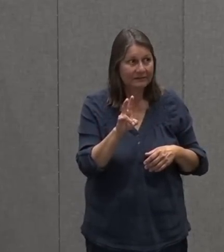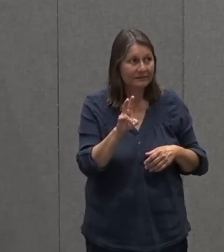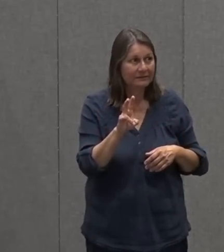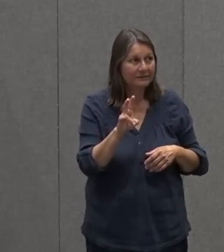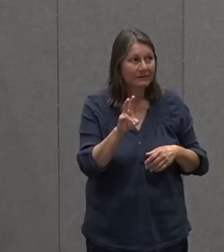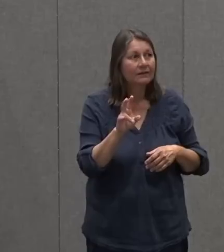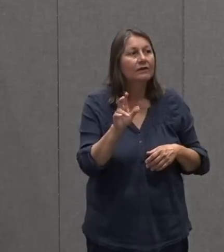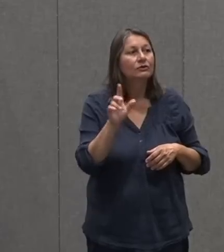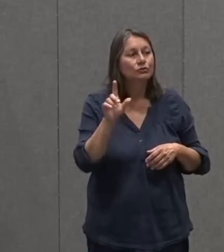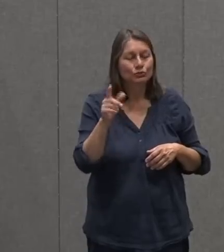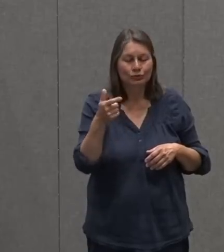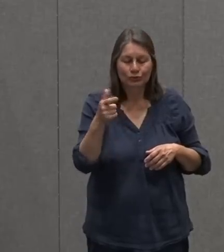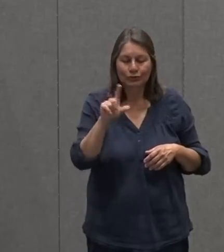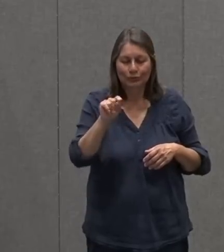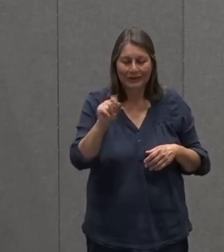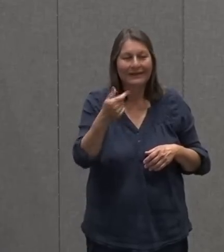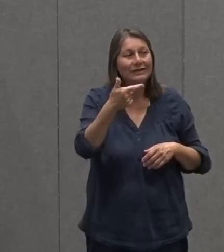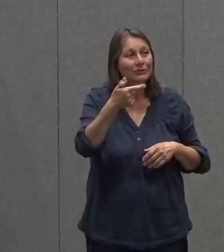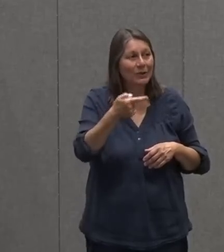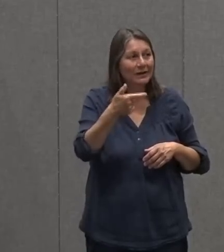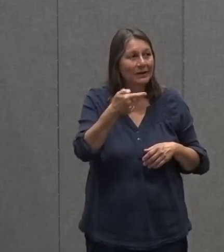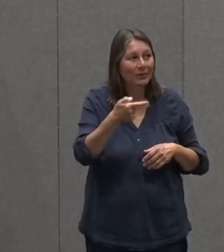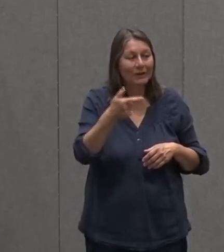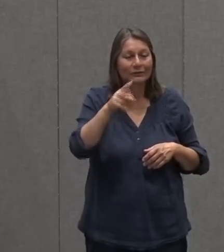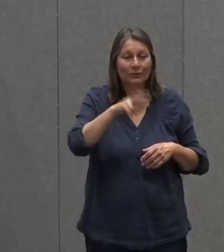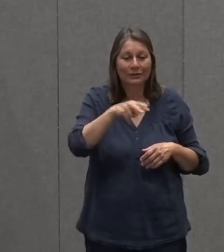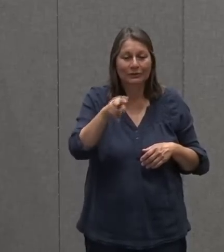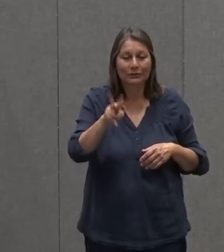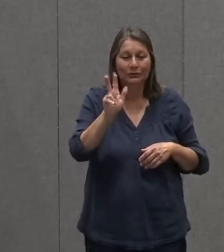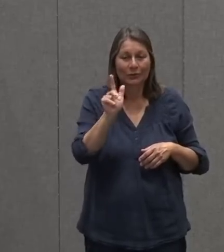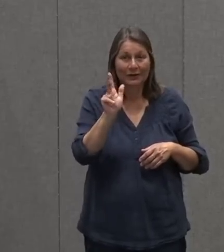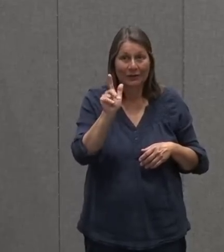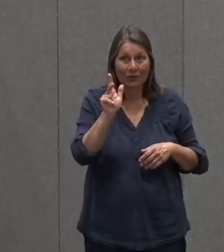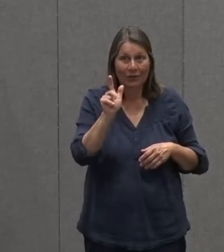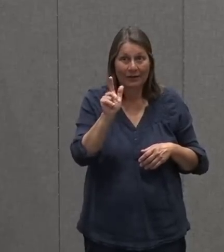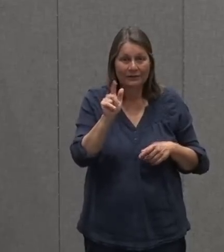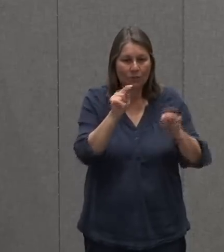So, my number 23 is eight away from 15.